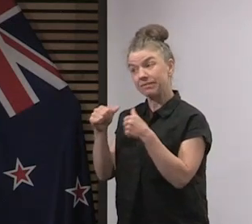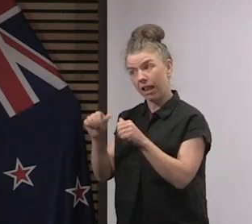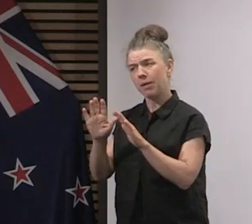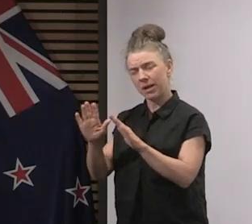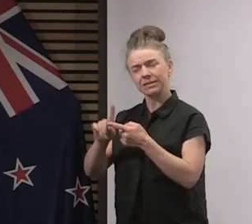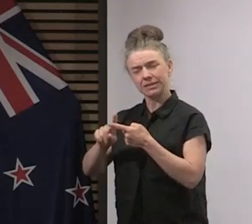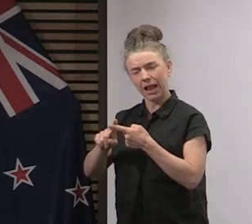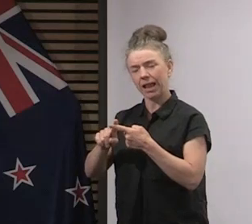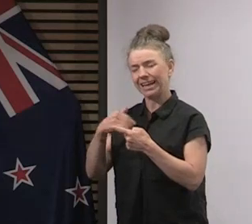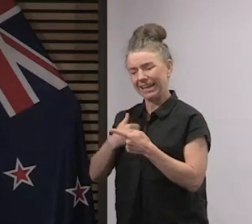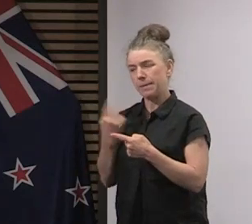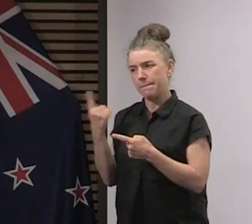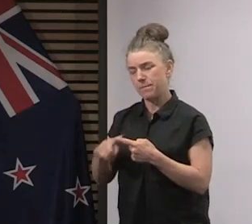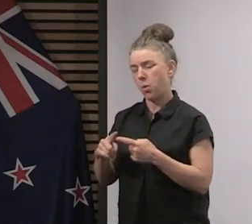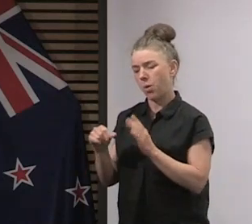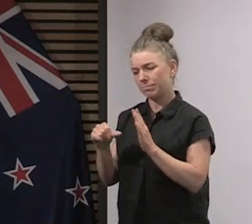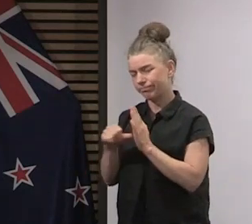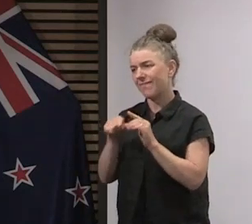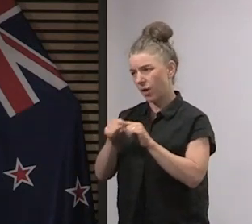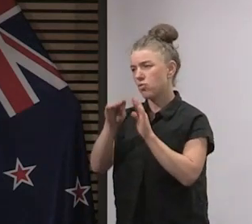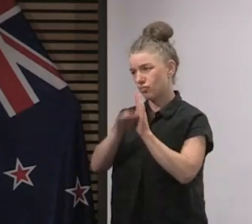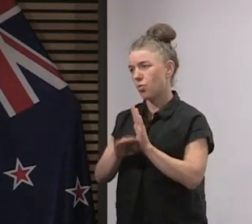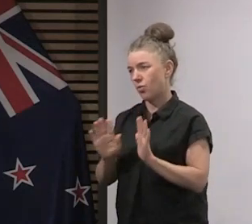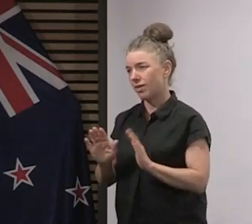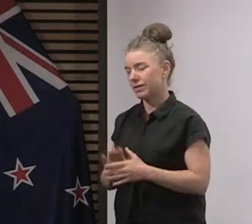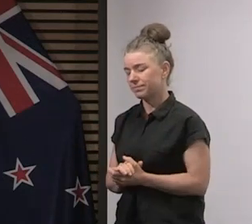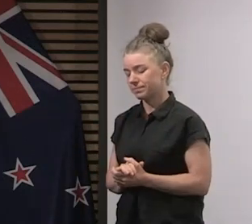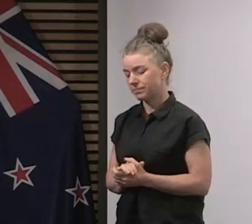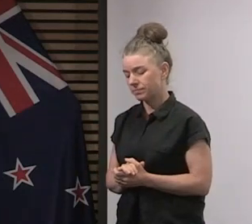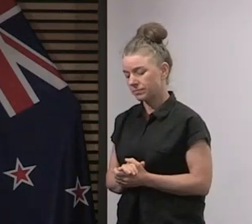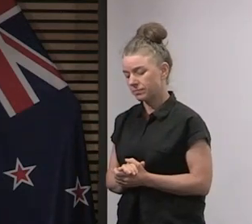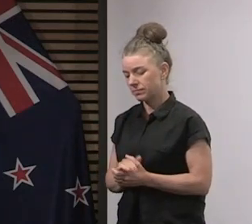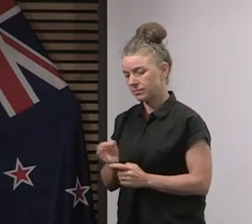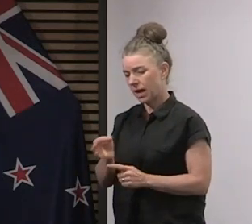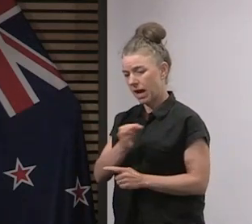break that chain. Success - some success so far but we